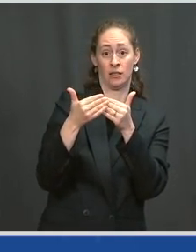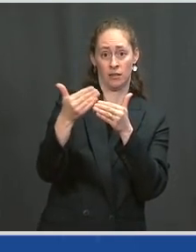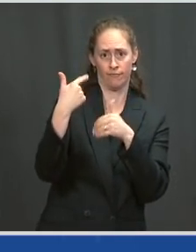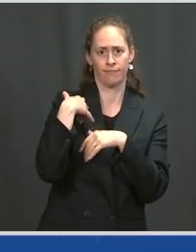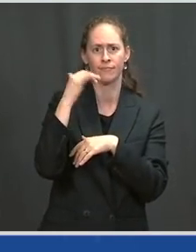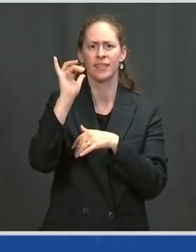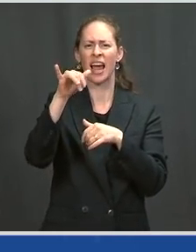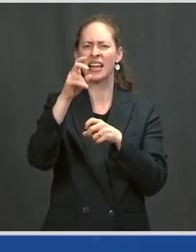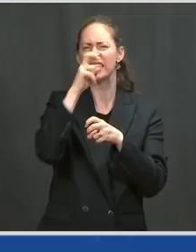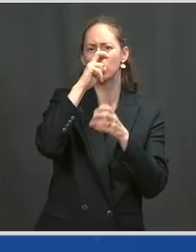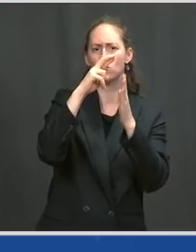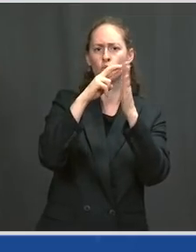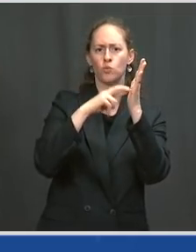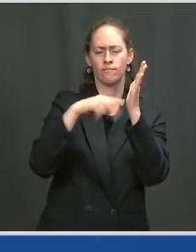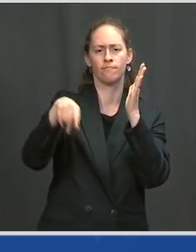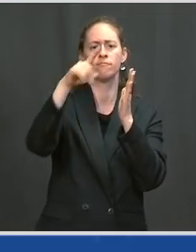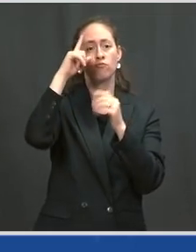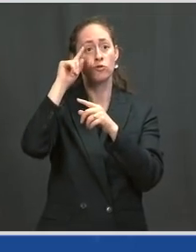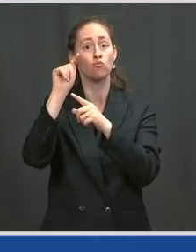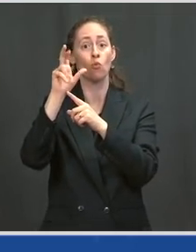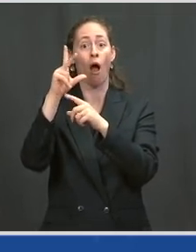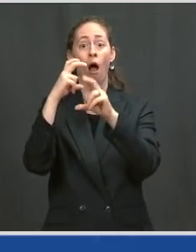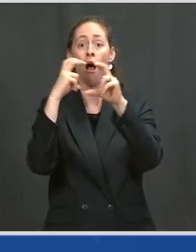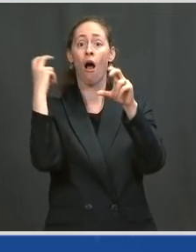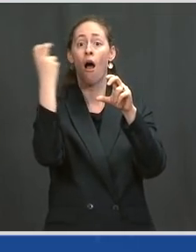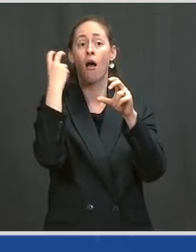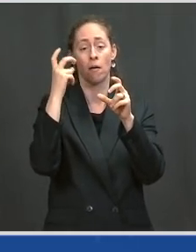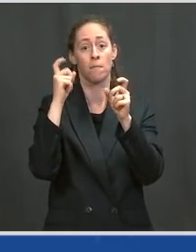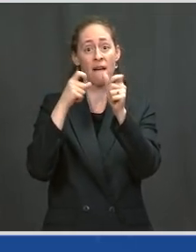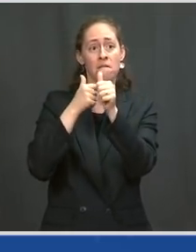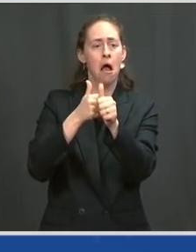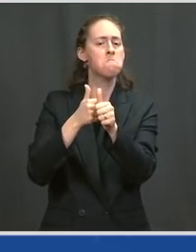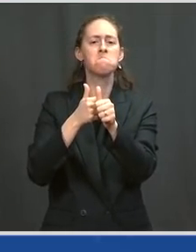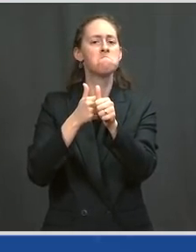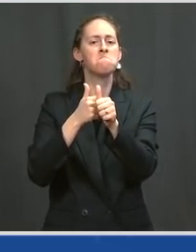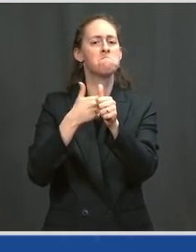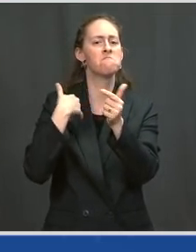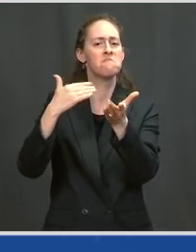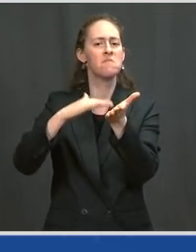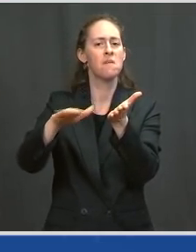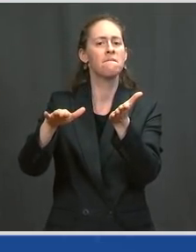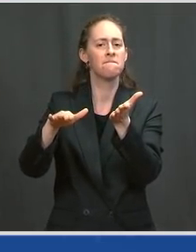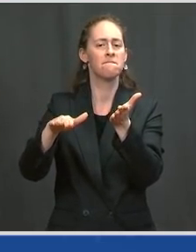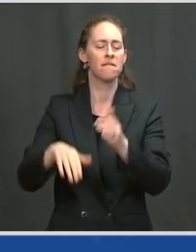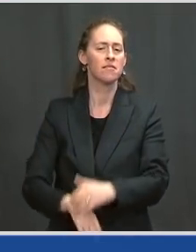depending on how quickly the company is able to bring its pipeline back to full operational capacity.